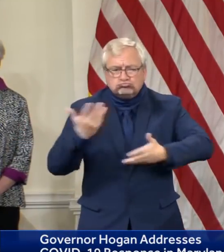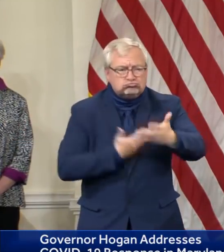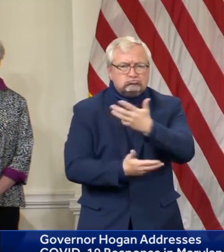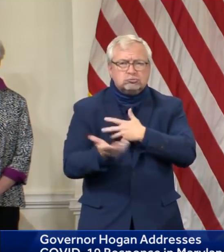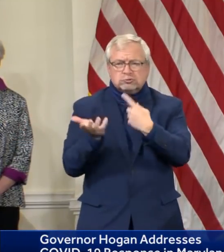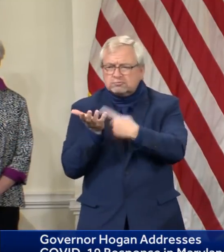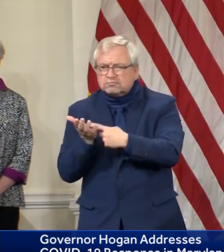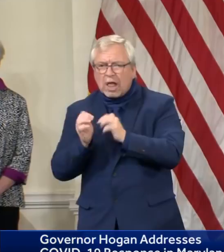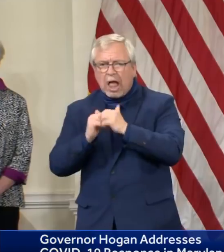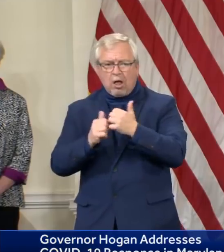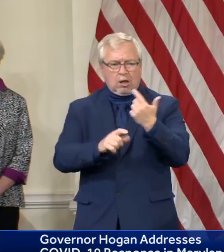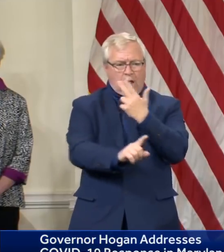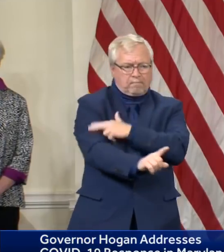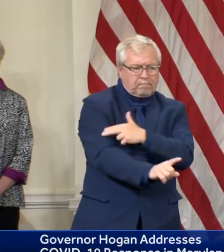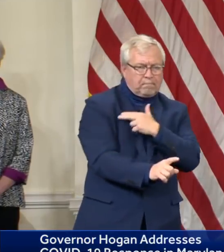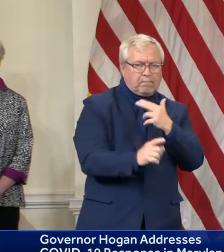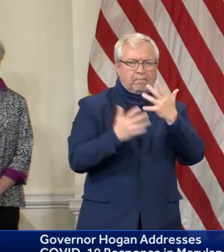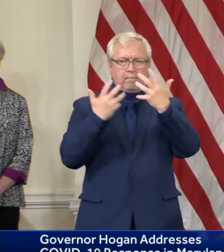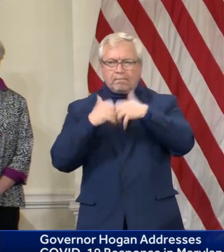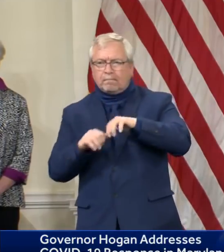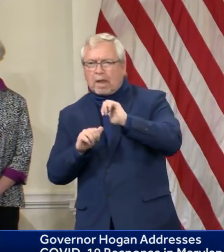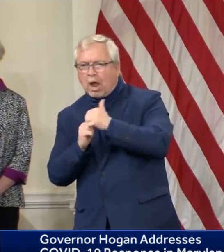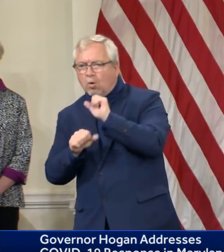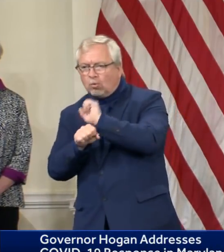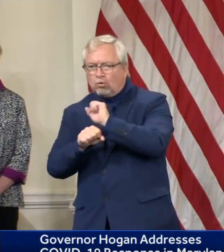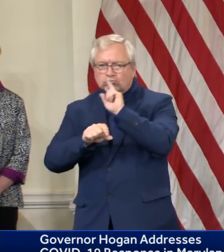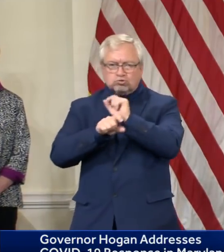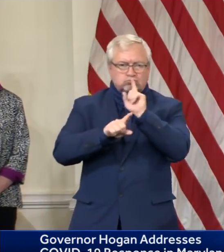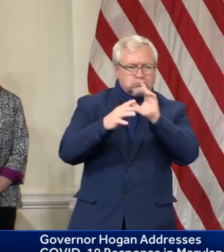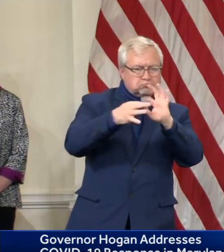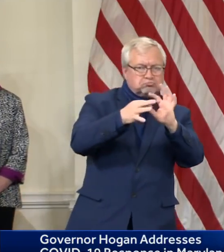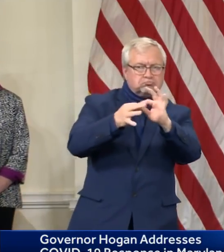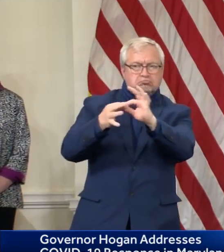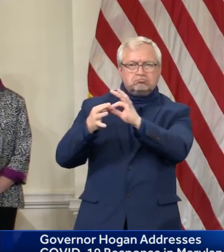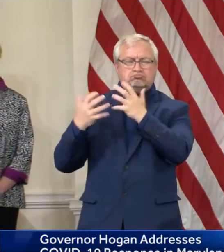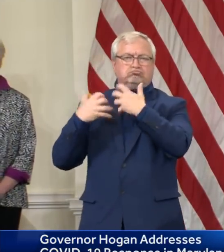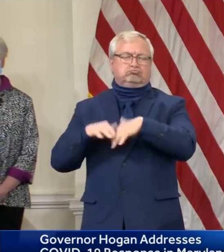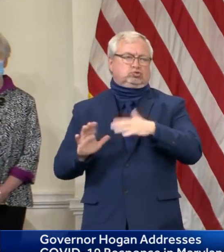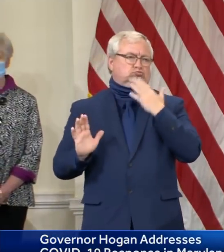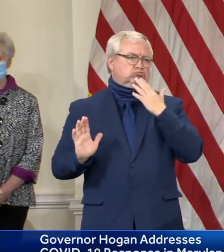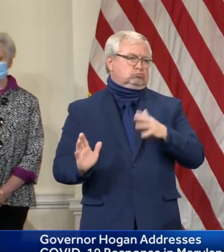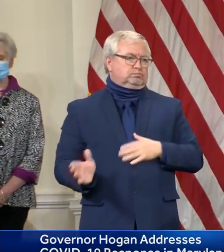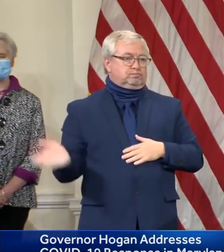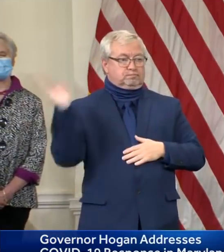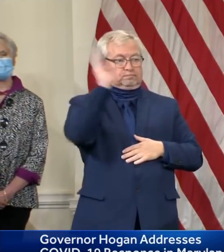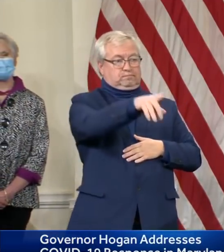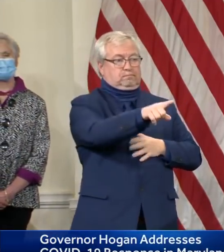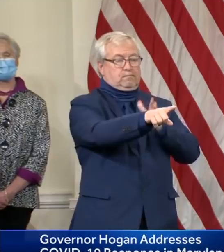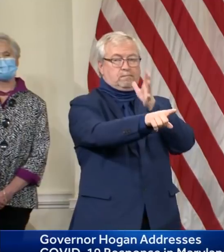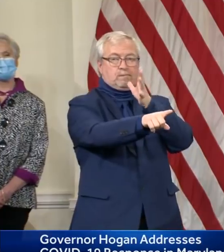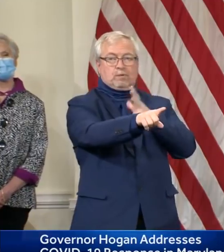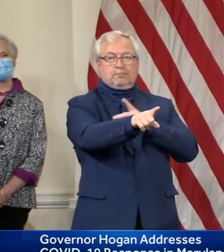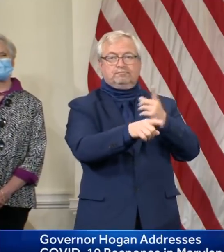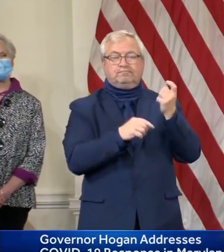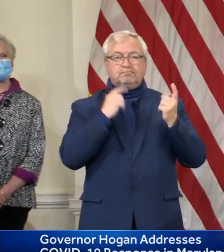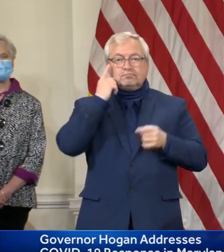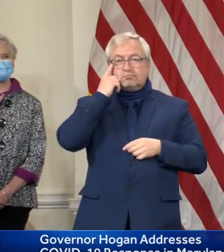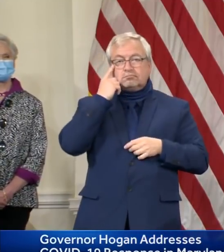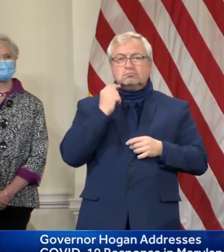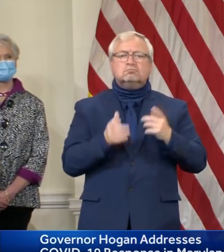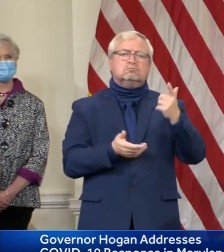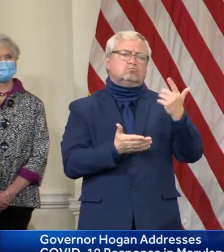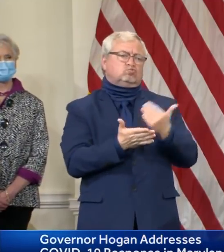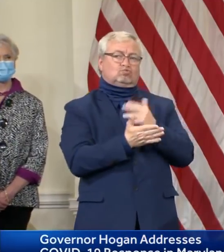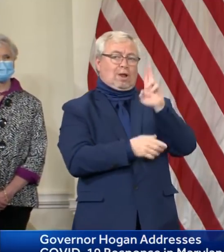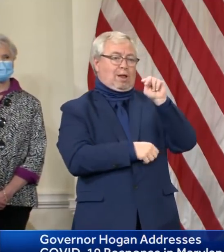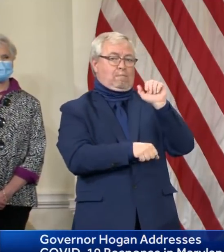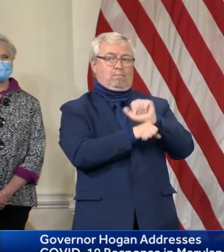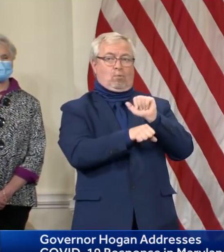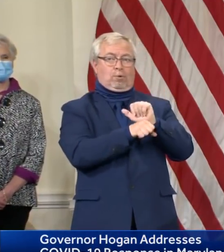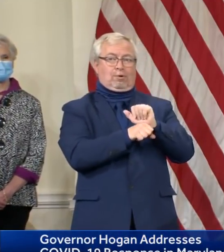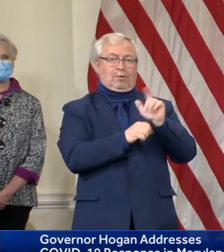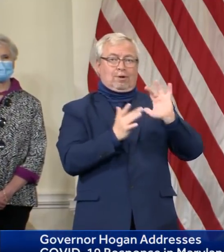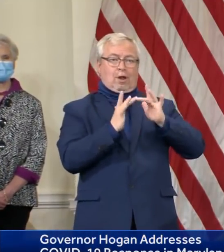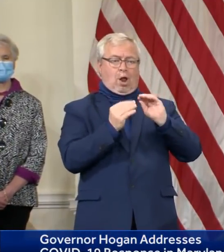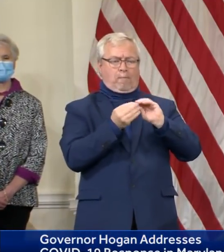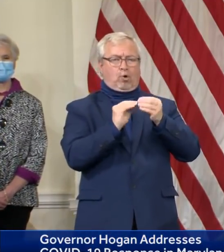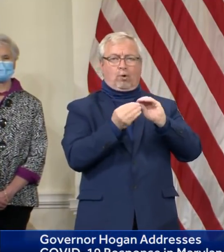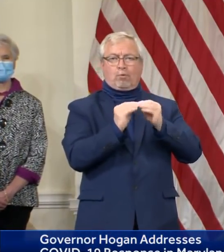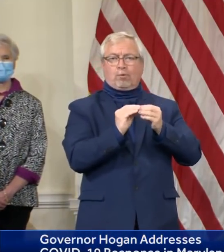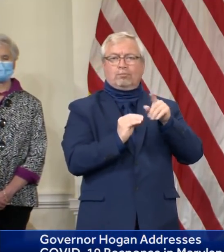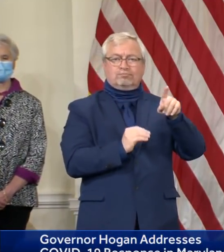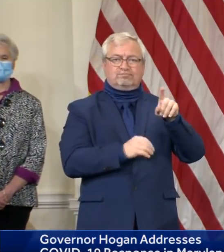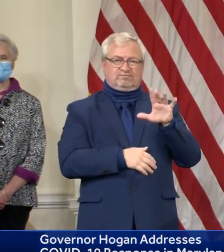FEDERAL WORKERS AND THE METROPOLITAN AREA AND HOW WE ARE IMPACTED AND HOSPITALS.